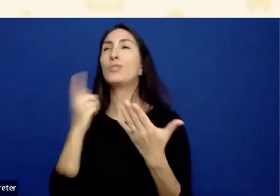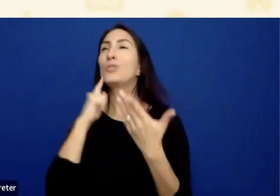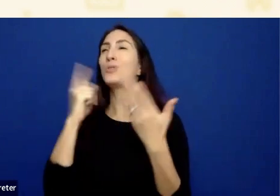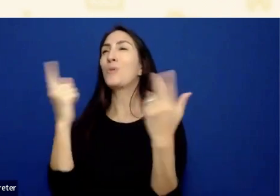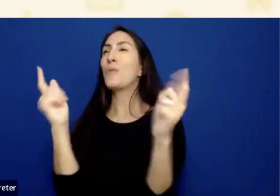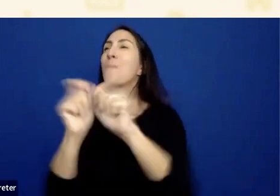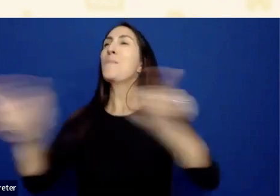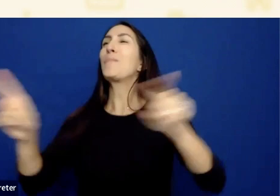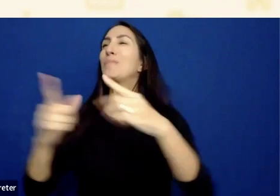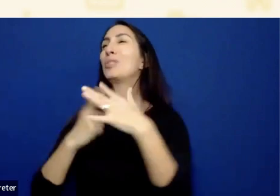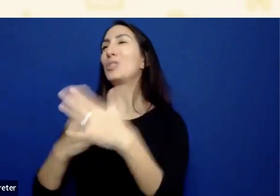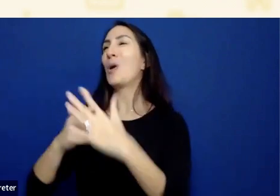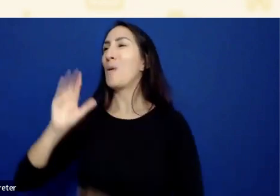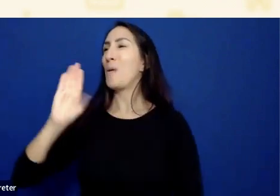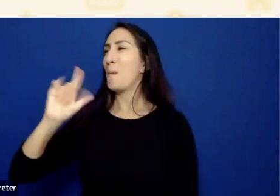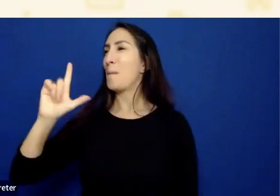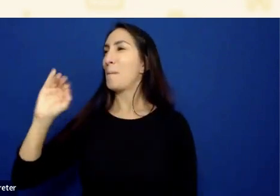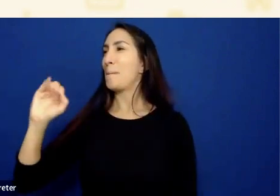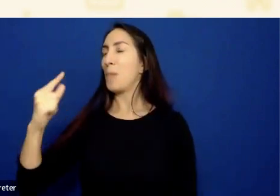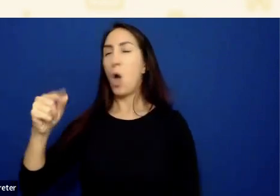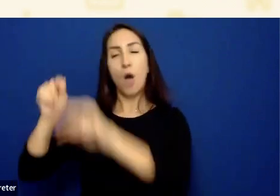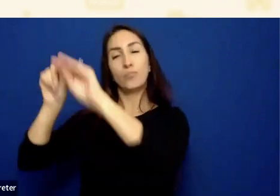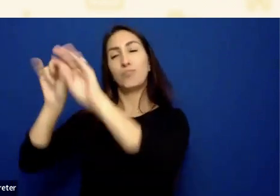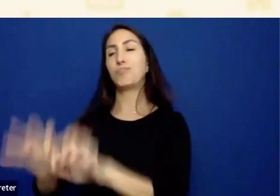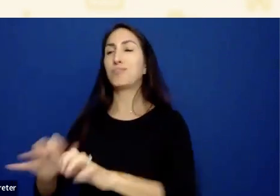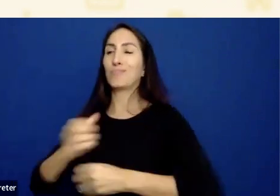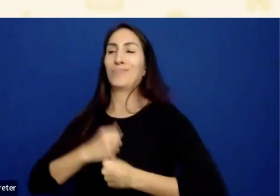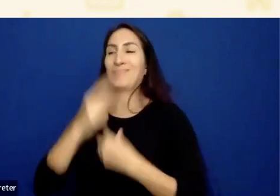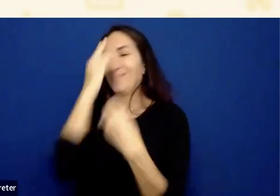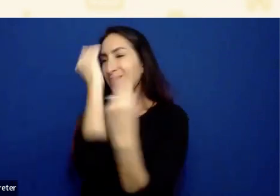They want to be out there, part of the conversation, or part